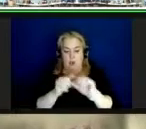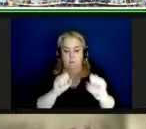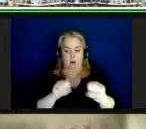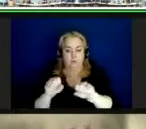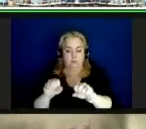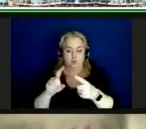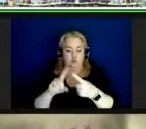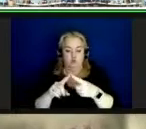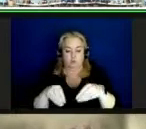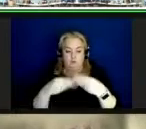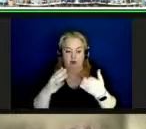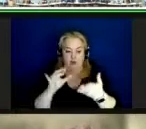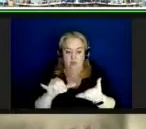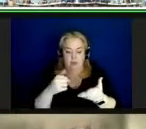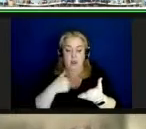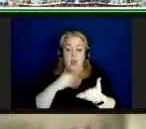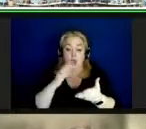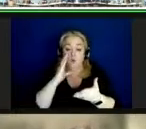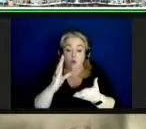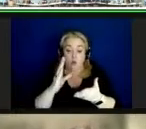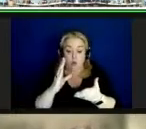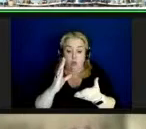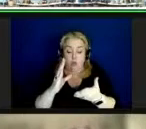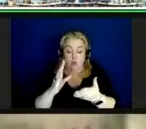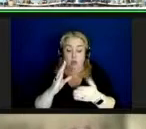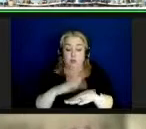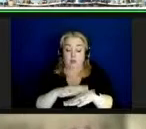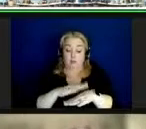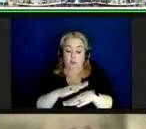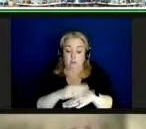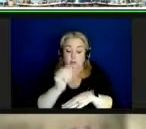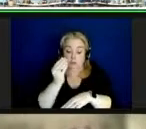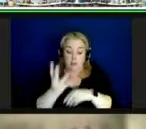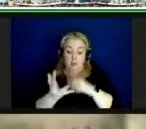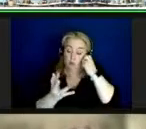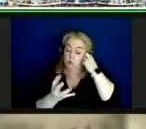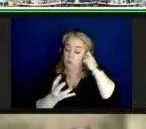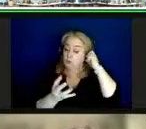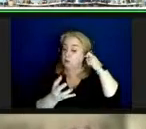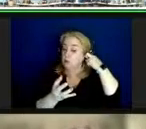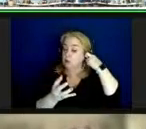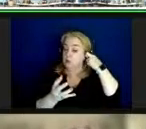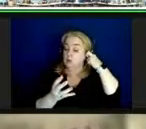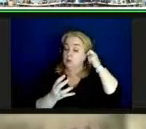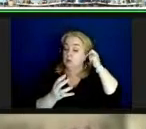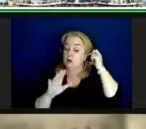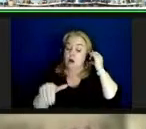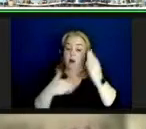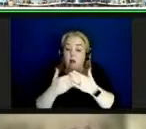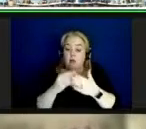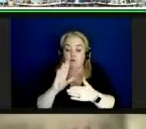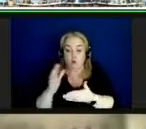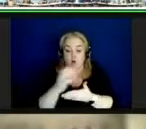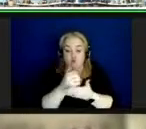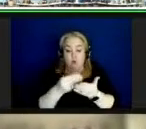THINK ABOUT THAT FROM AN INDEPENDENT THIRD PARTY. WHAT ARE THE PROS AND CONS OF EACH OF THESE OPTIONS? HOW DOES THIS POTENTIALLY WORK